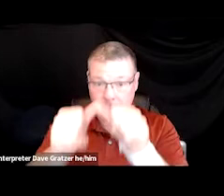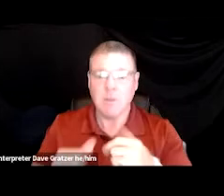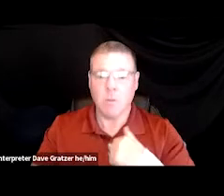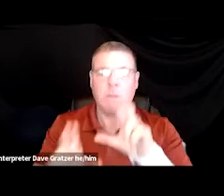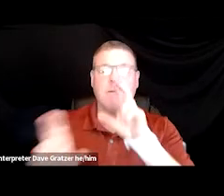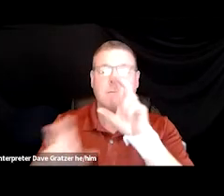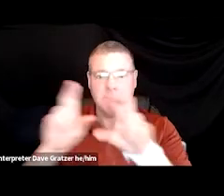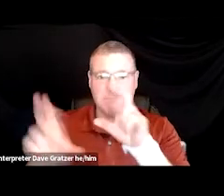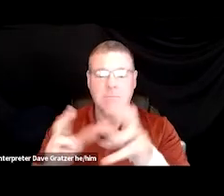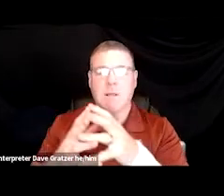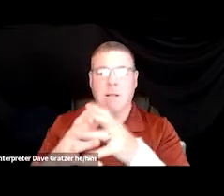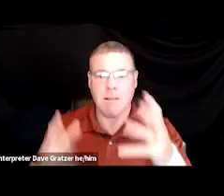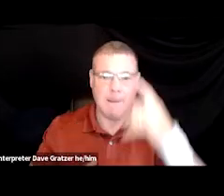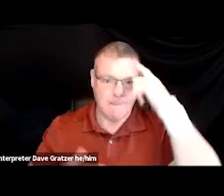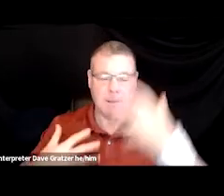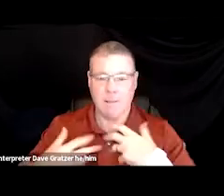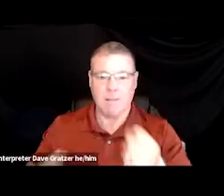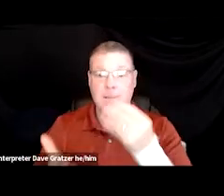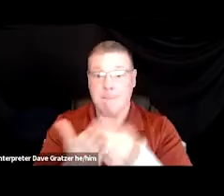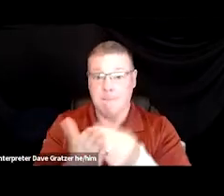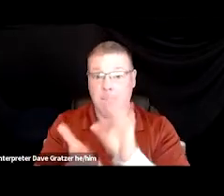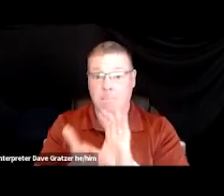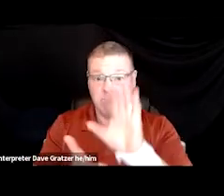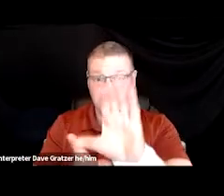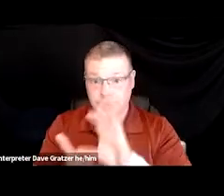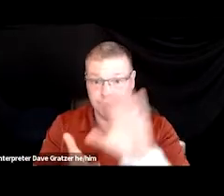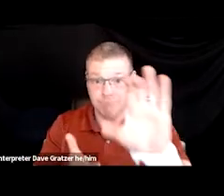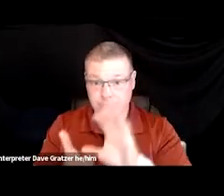a lot of our mental health block grant dollars towards this initiative.